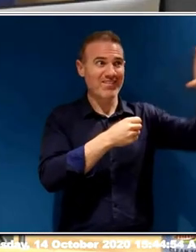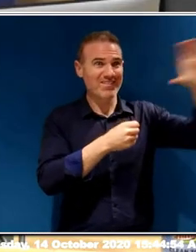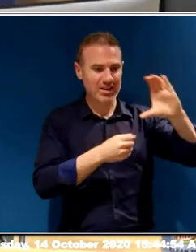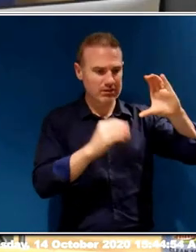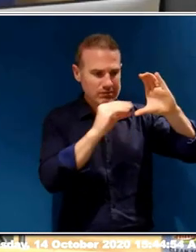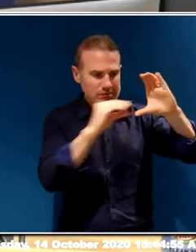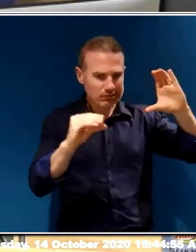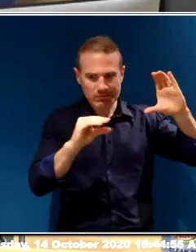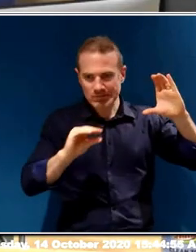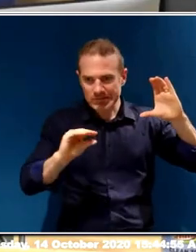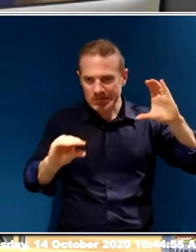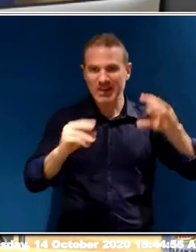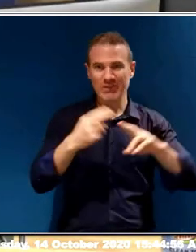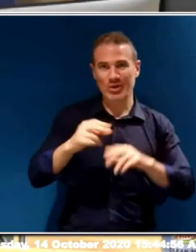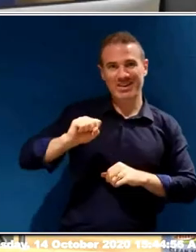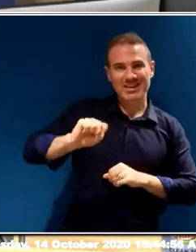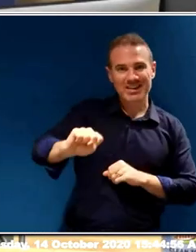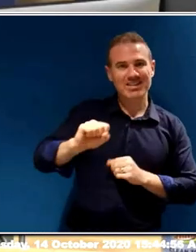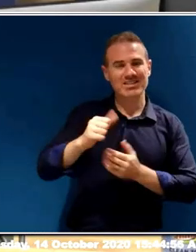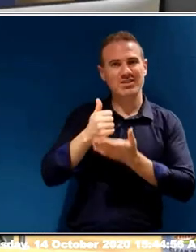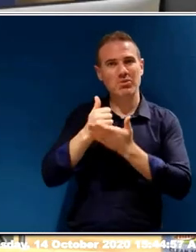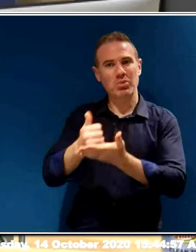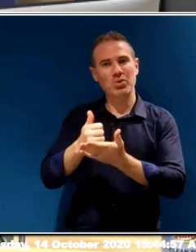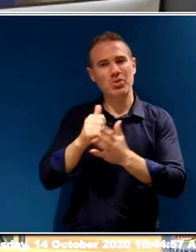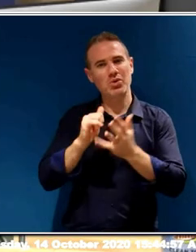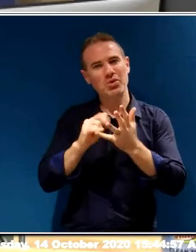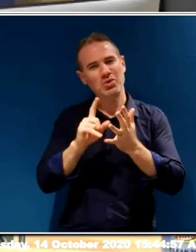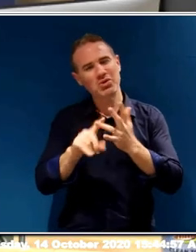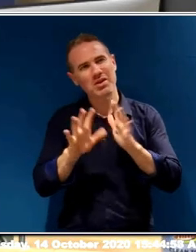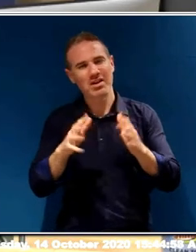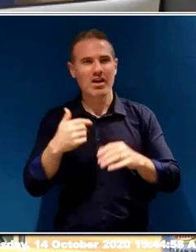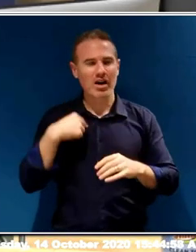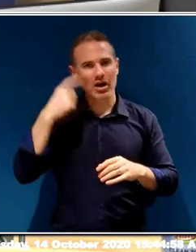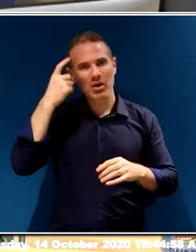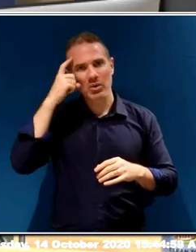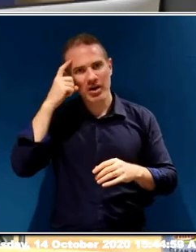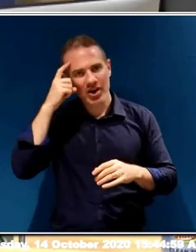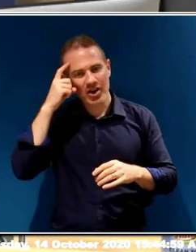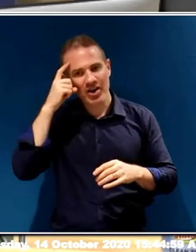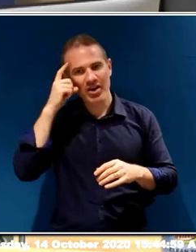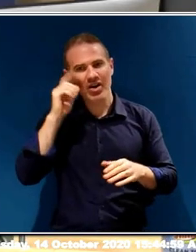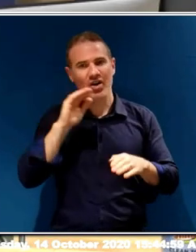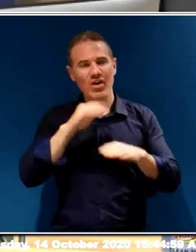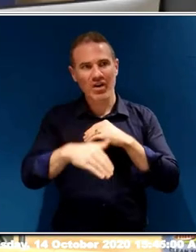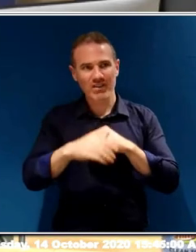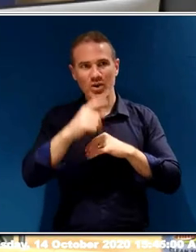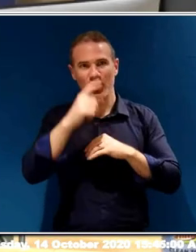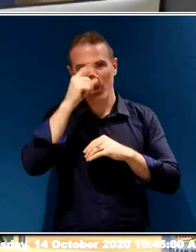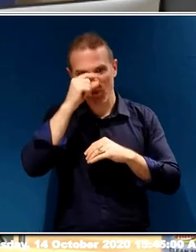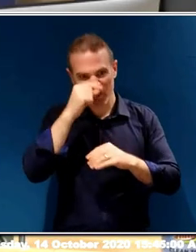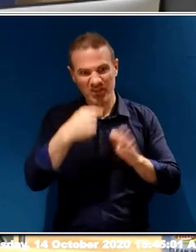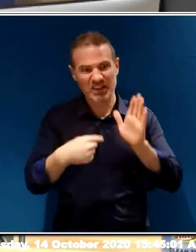So I worry about the unintended adverse outcome of that particular argument for